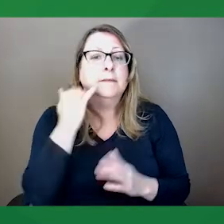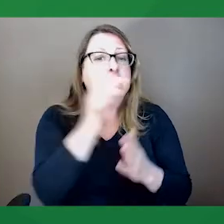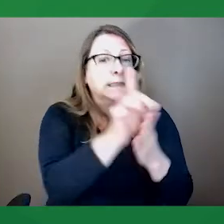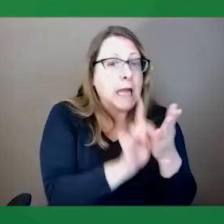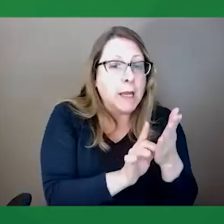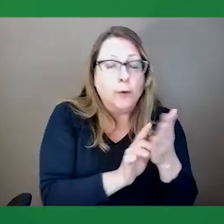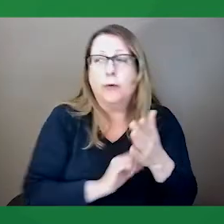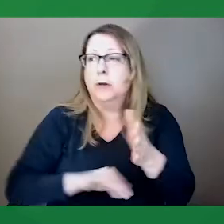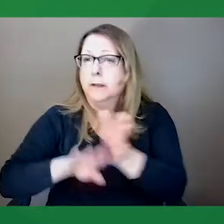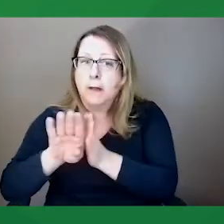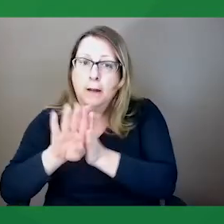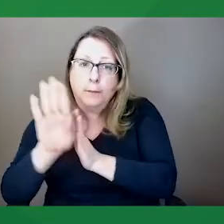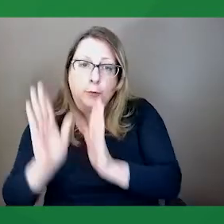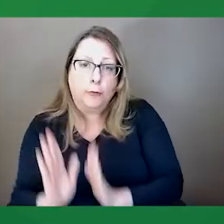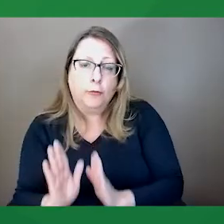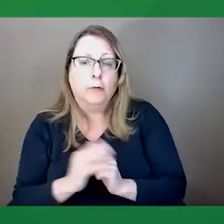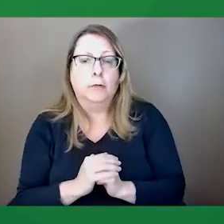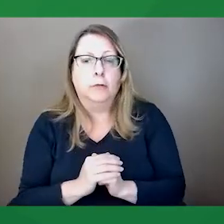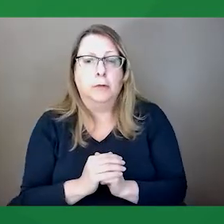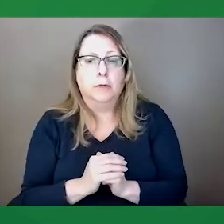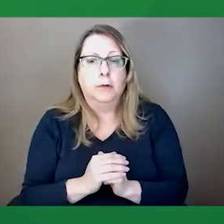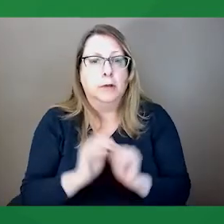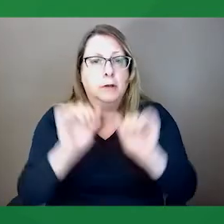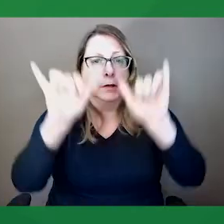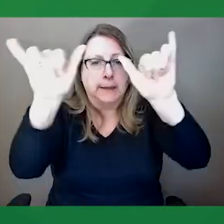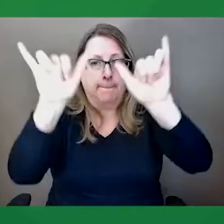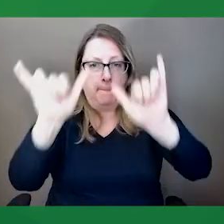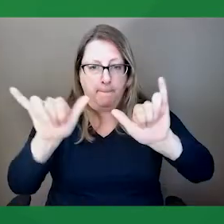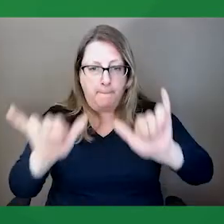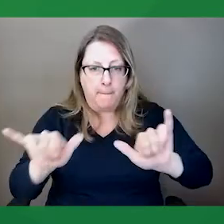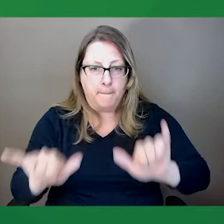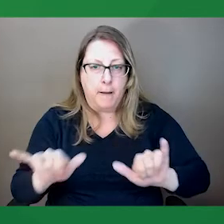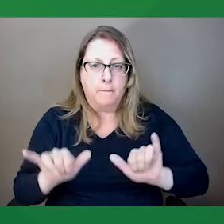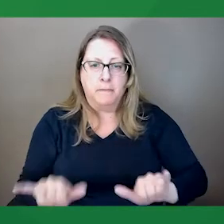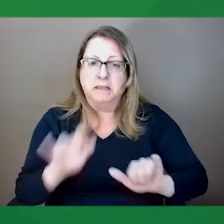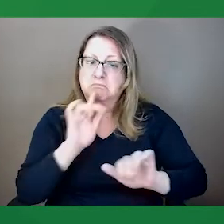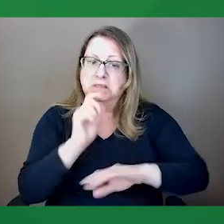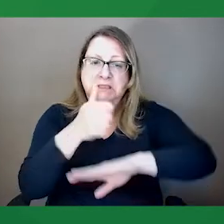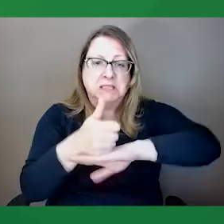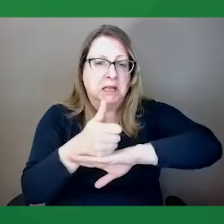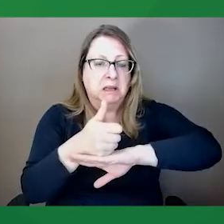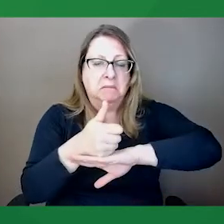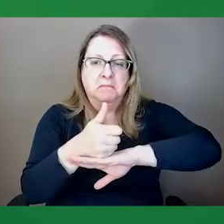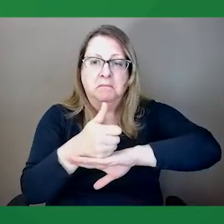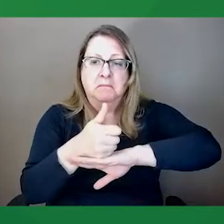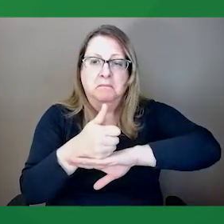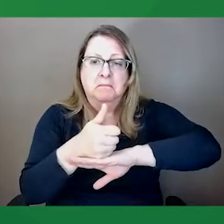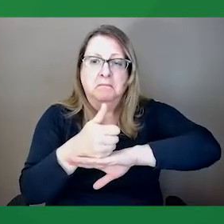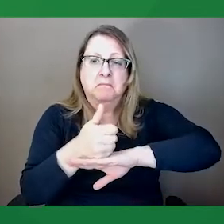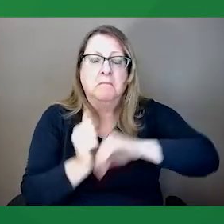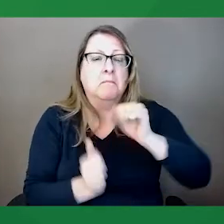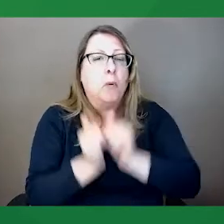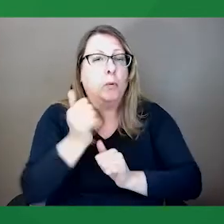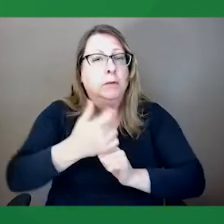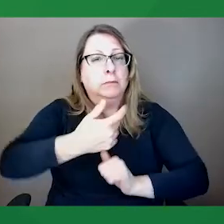So for designers and developers, all of them that are on the screen right now, they have the same precedence.